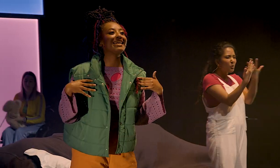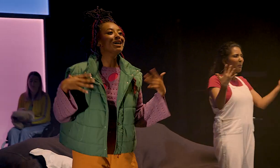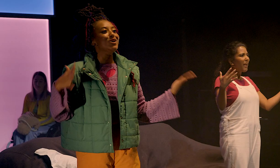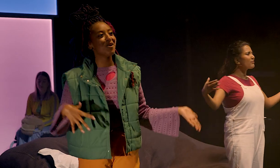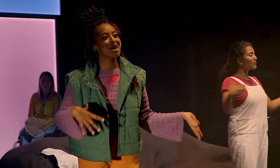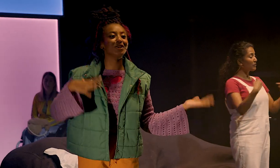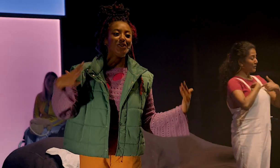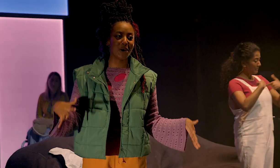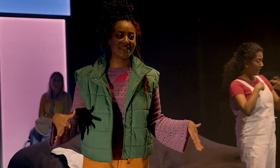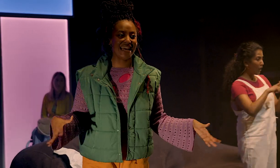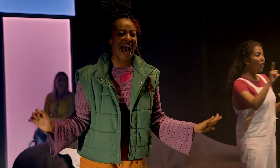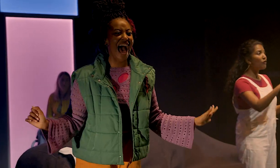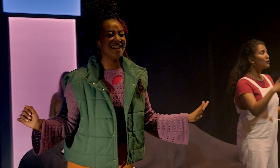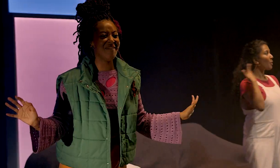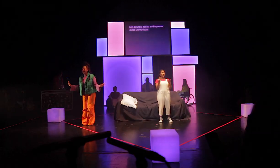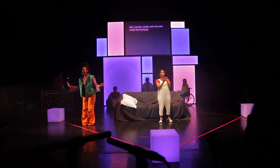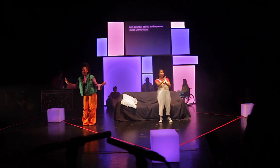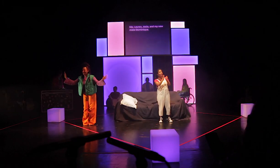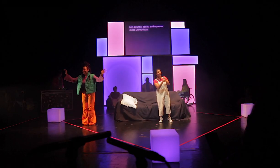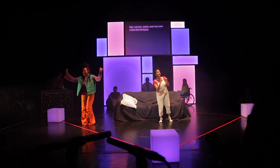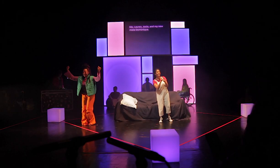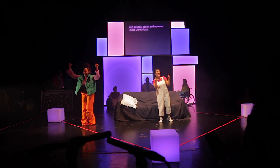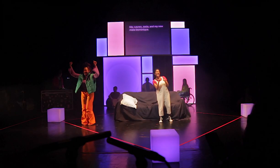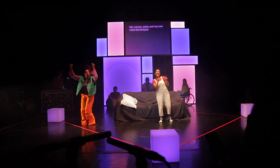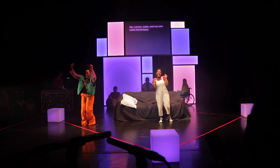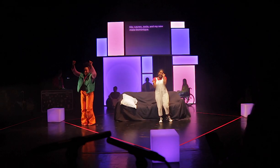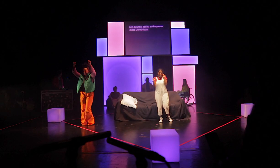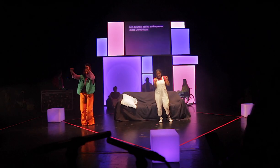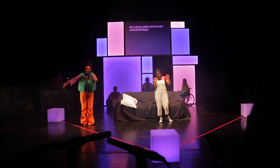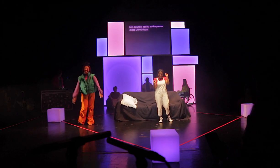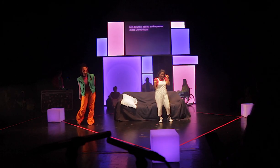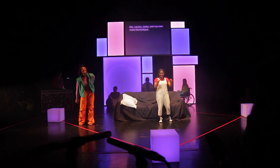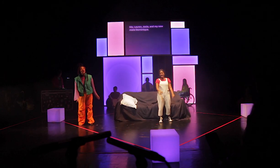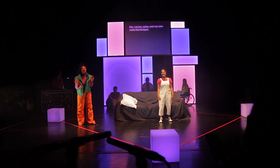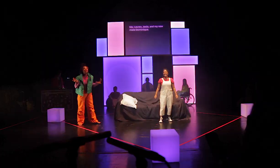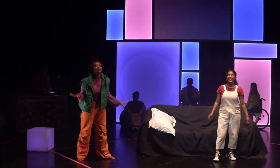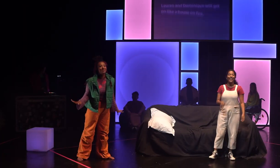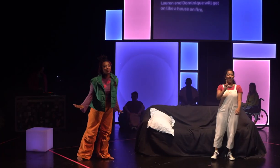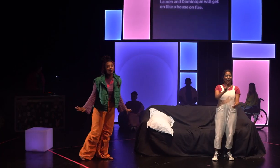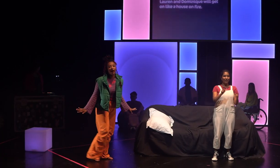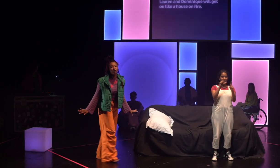it. Me, Lauren, Josie, and my new mate Dominique! Lauren and Dominique will get